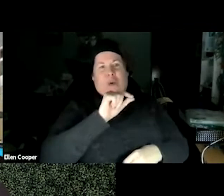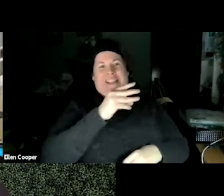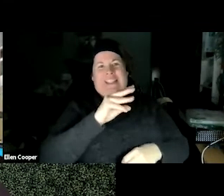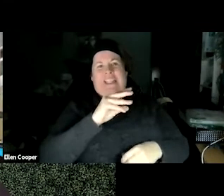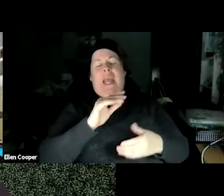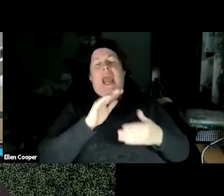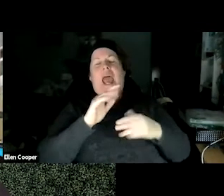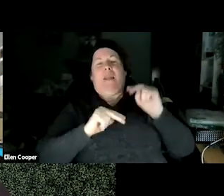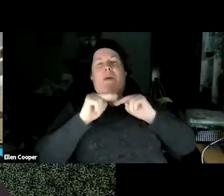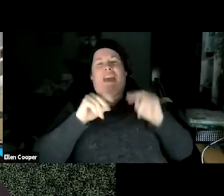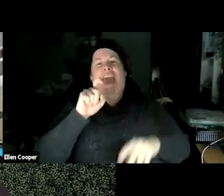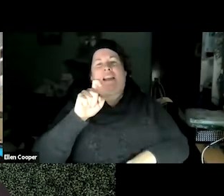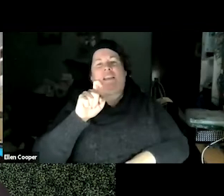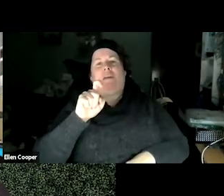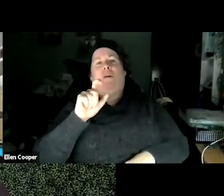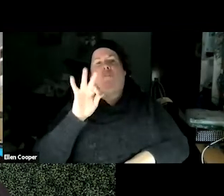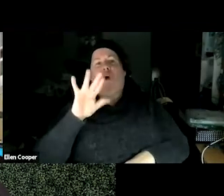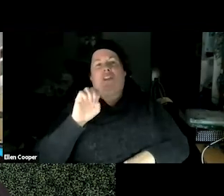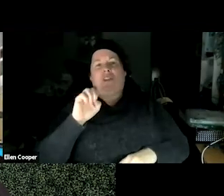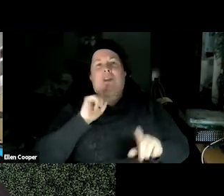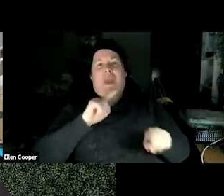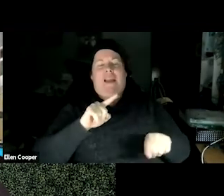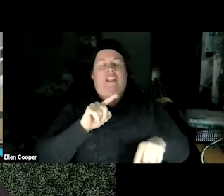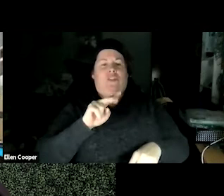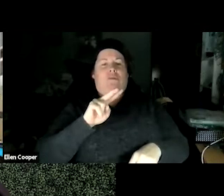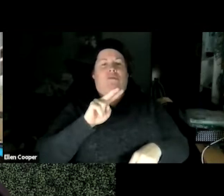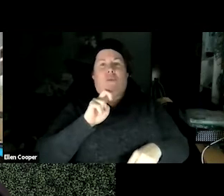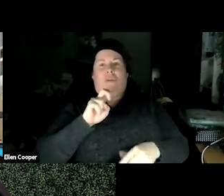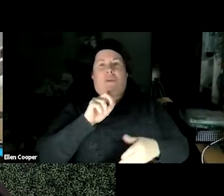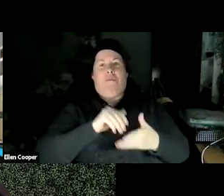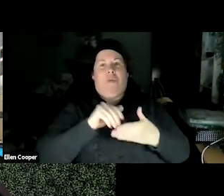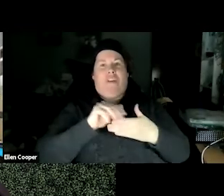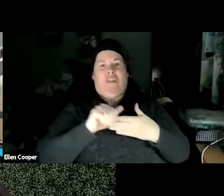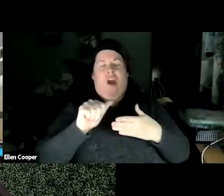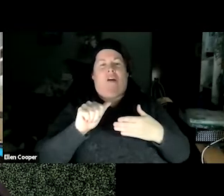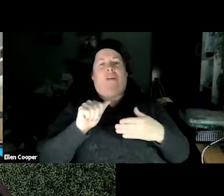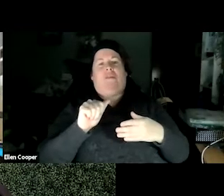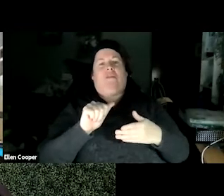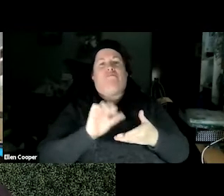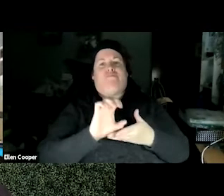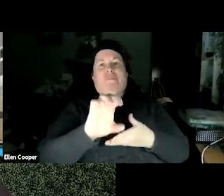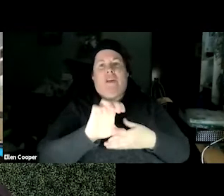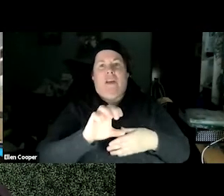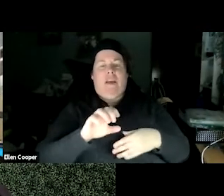Rick Mislan: Part of a $200 million investment in global incident response services updated watch floors.